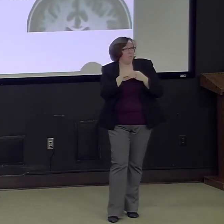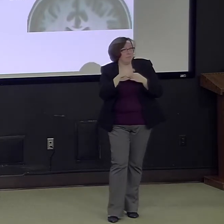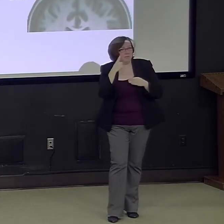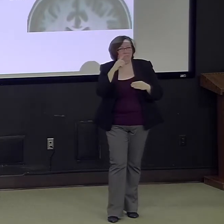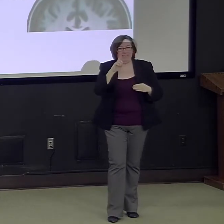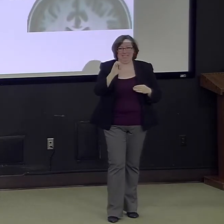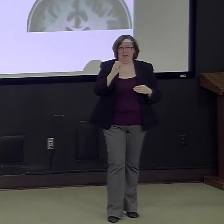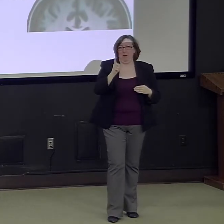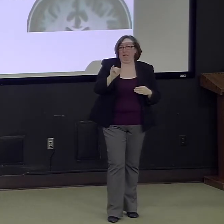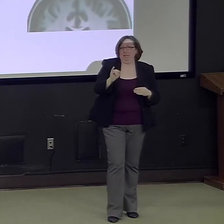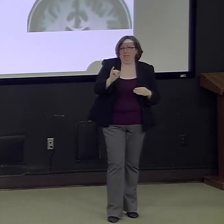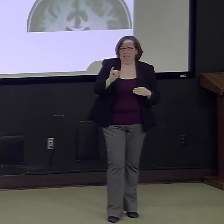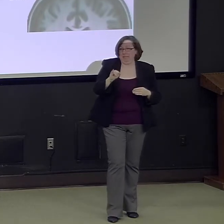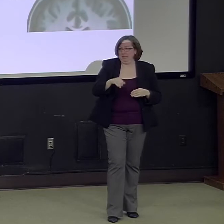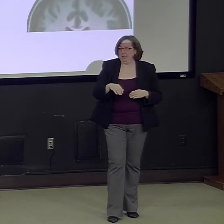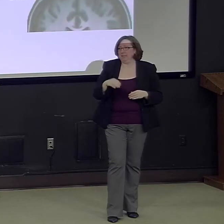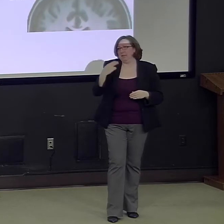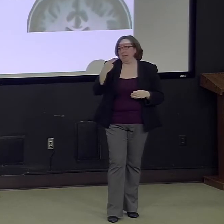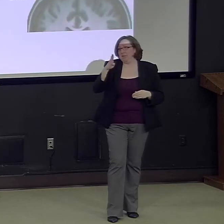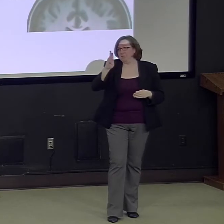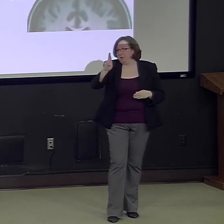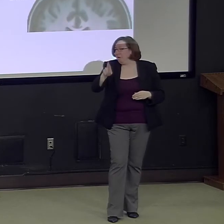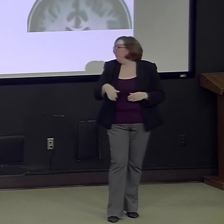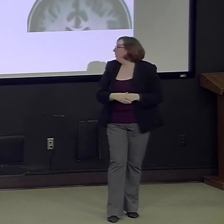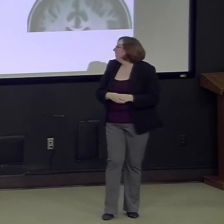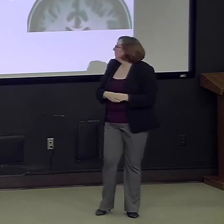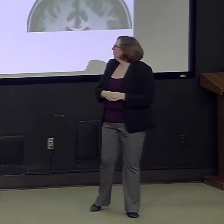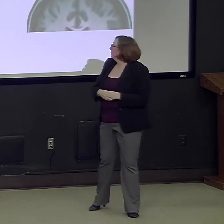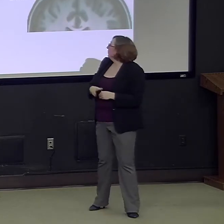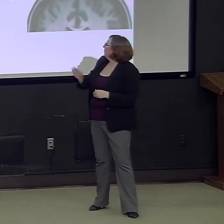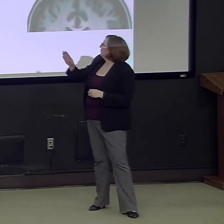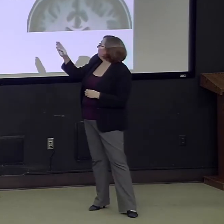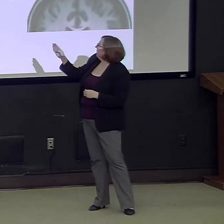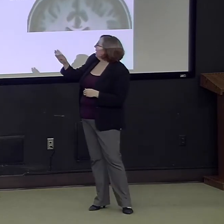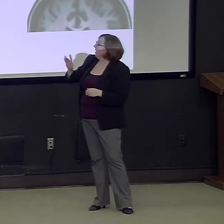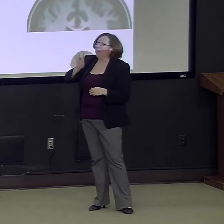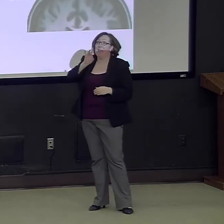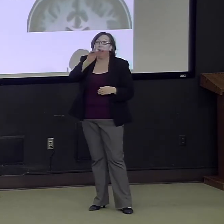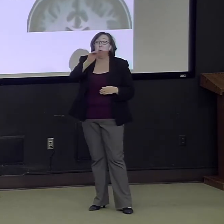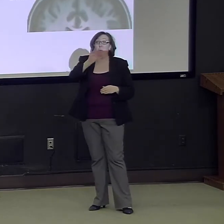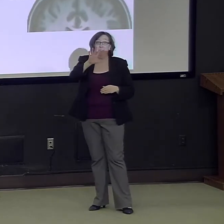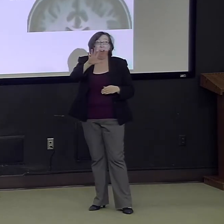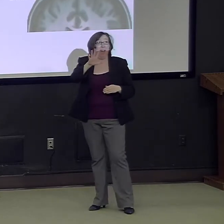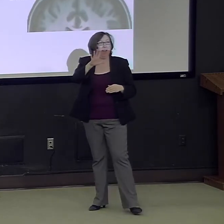805 maximally tuned to the equal point between oxy and deoxyhemoglobin,